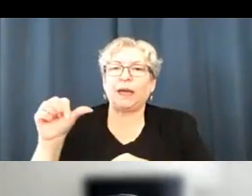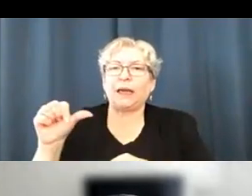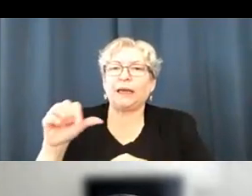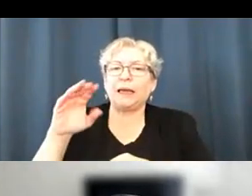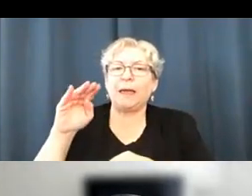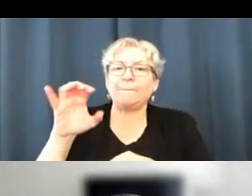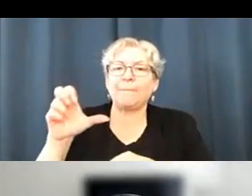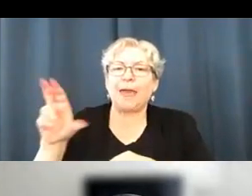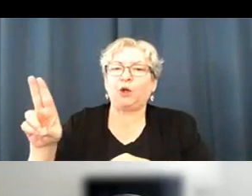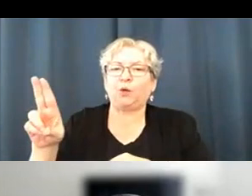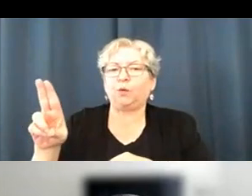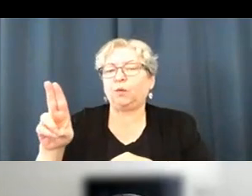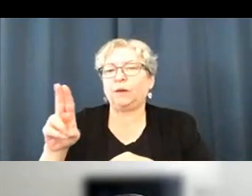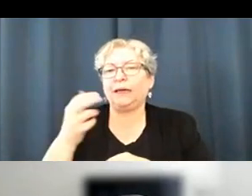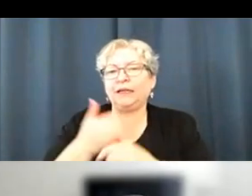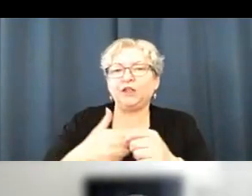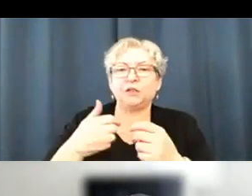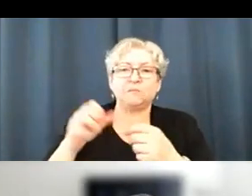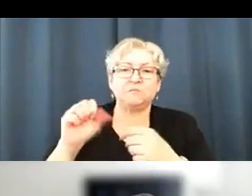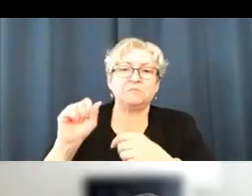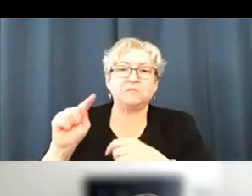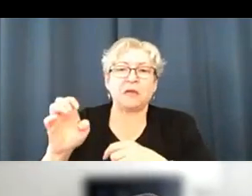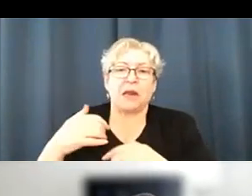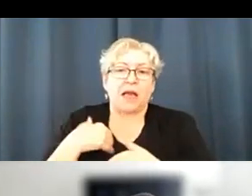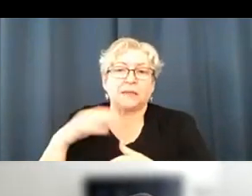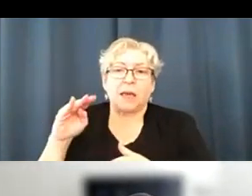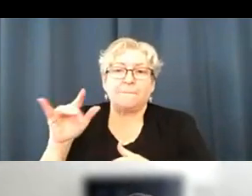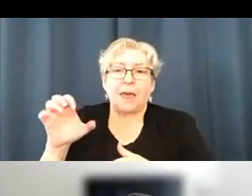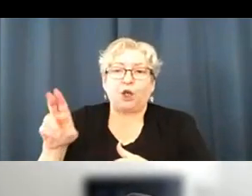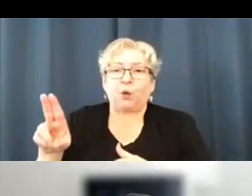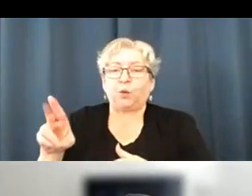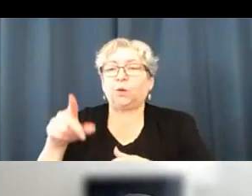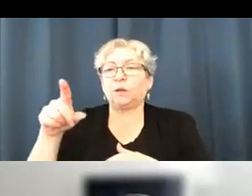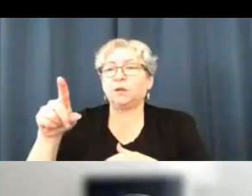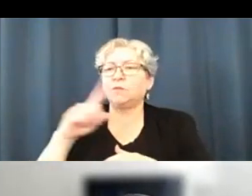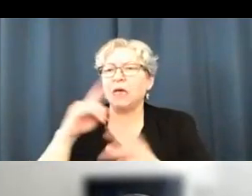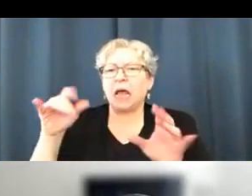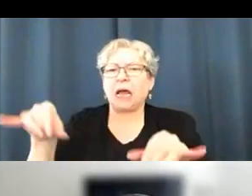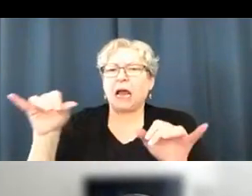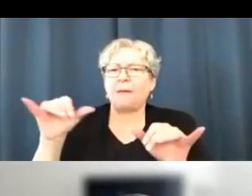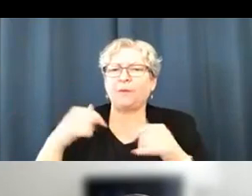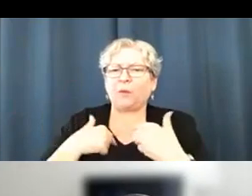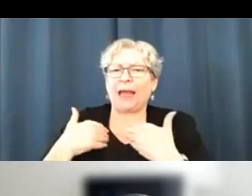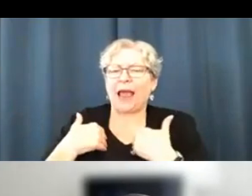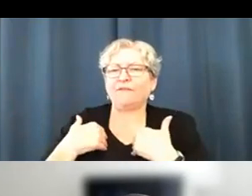So, every site has a menu and this is one of the most common things that we have to sort through.